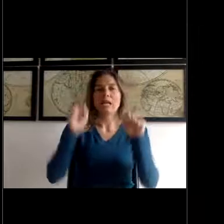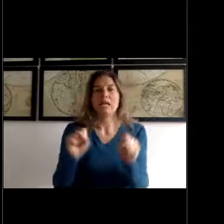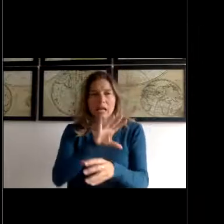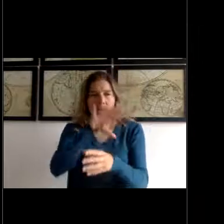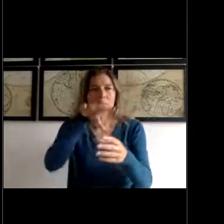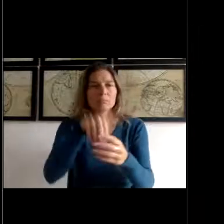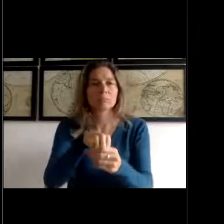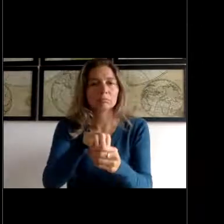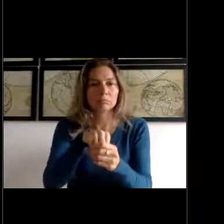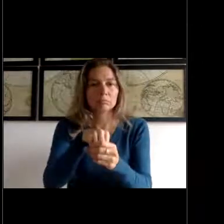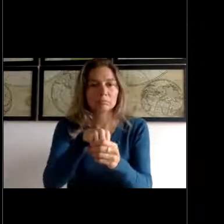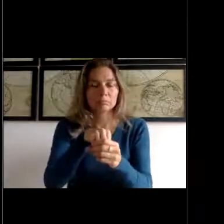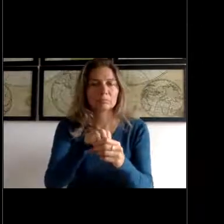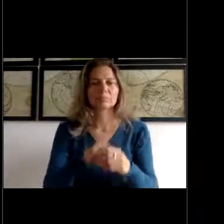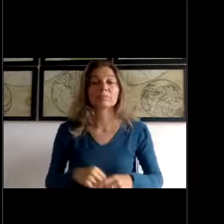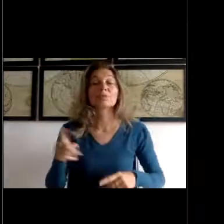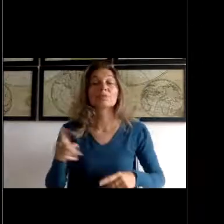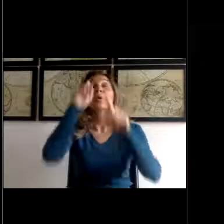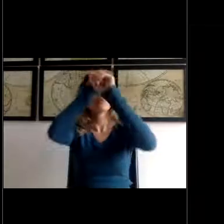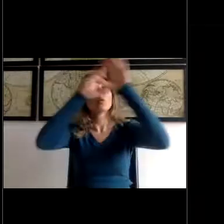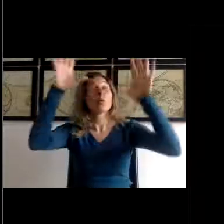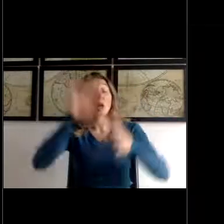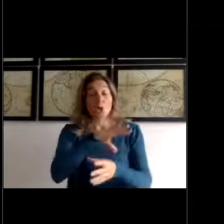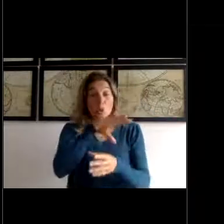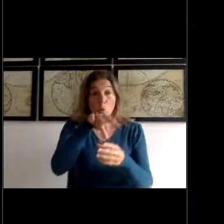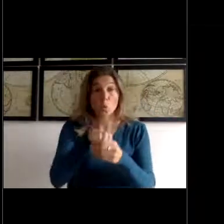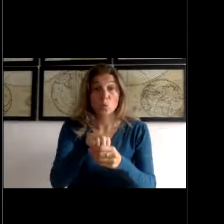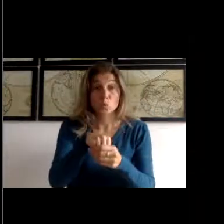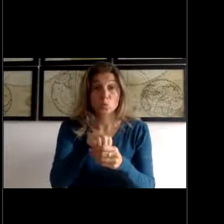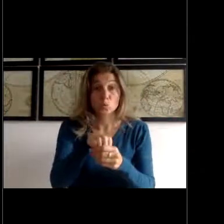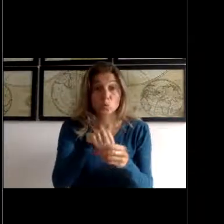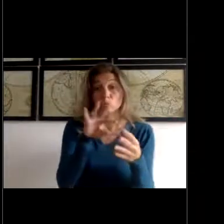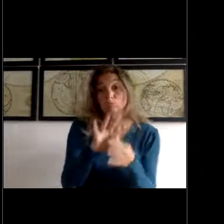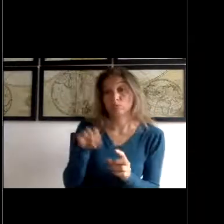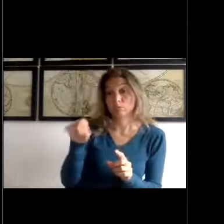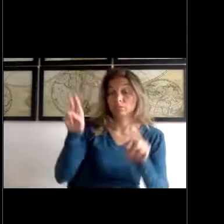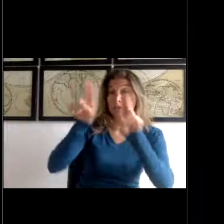This concept of inclusion, in international development context,